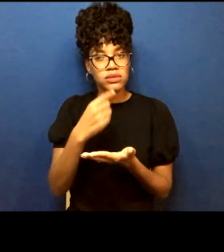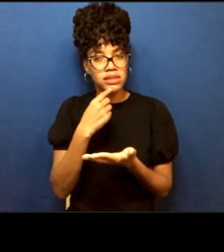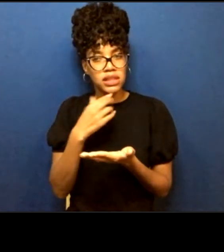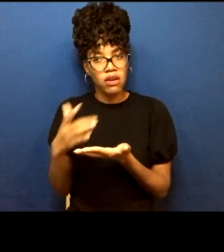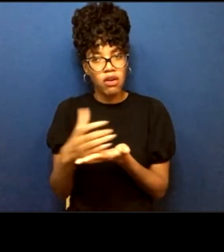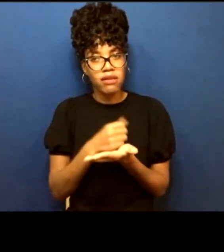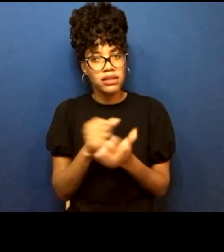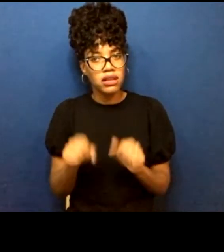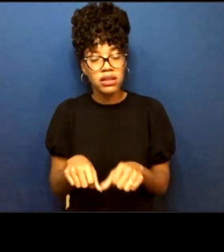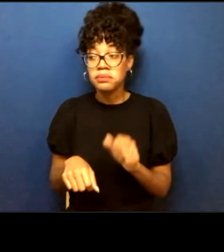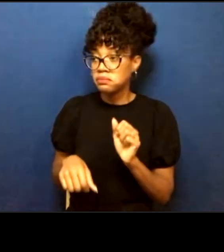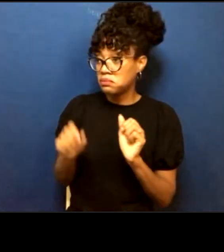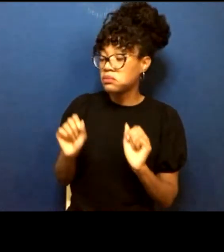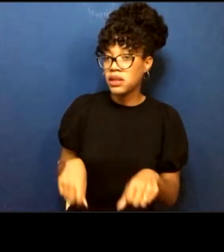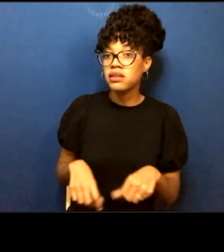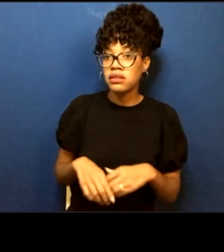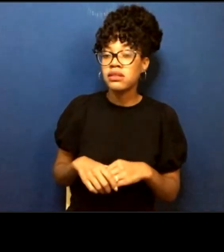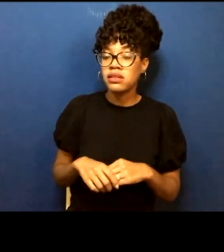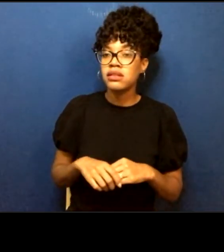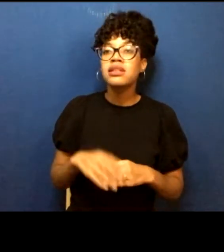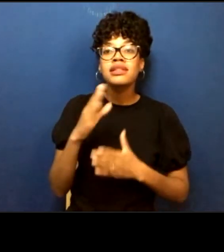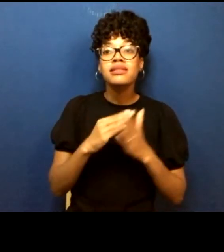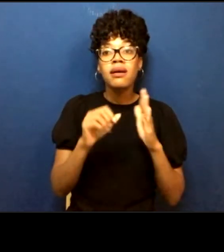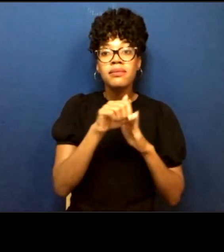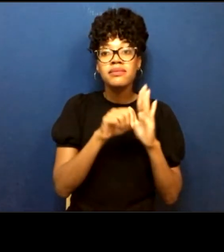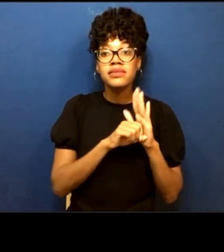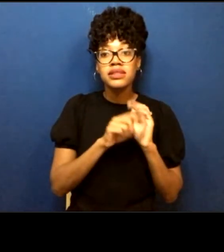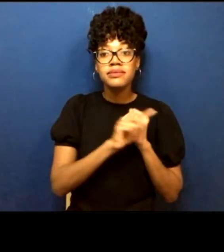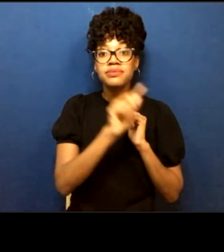You can in some states where it grows natively,